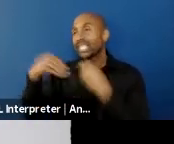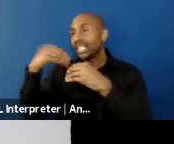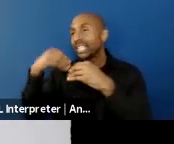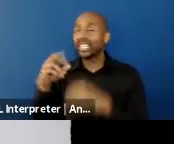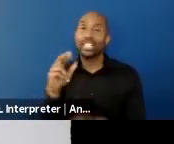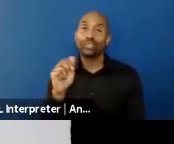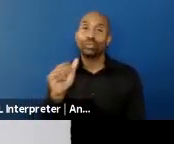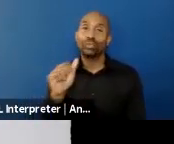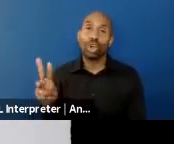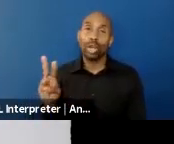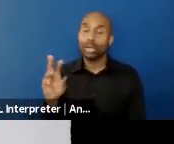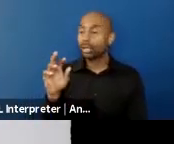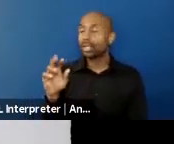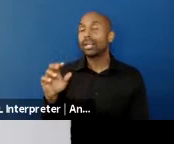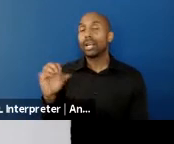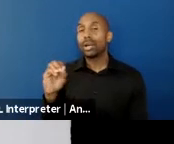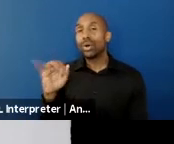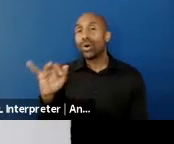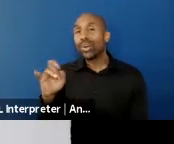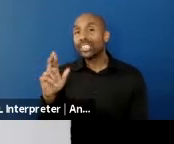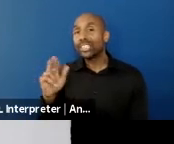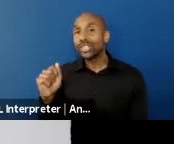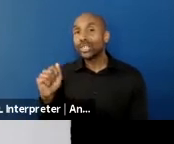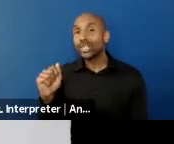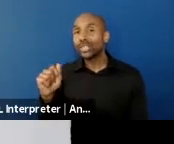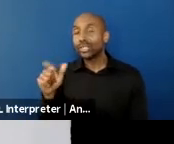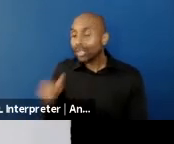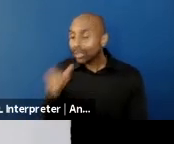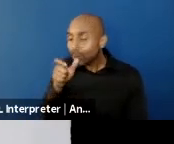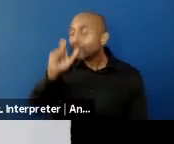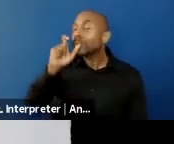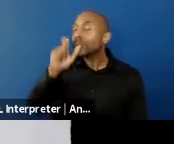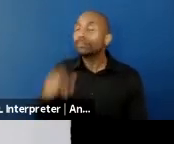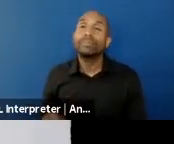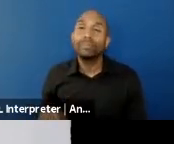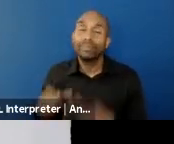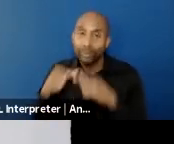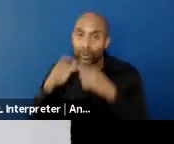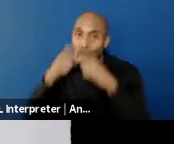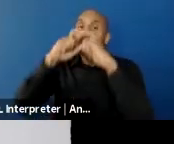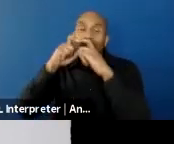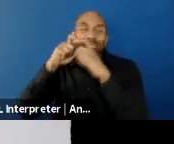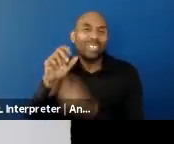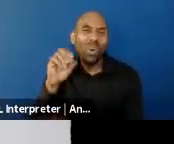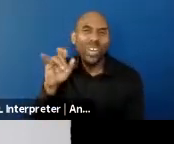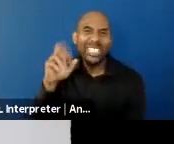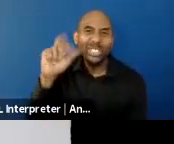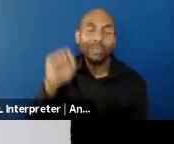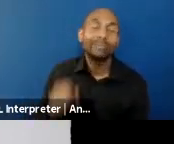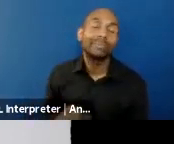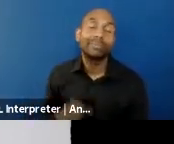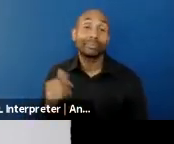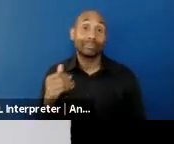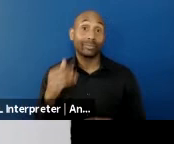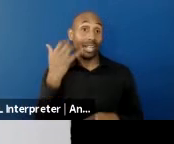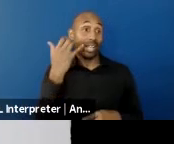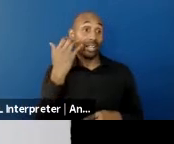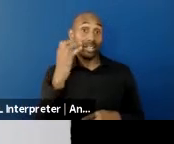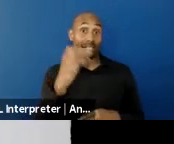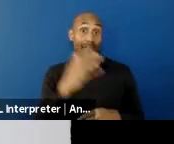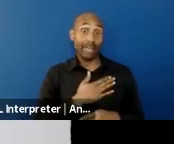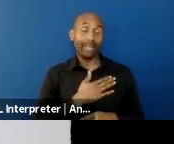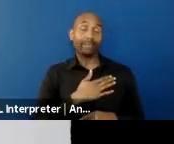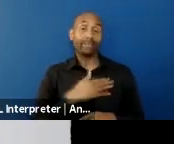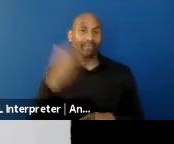Every visit, my cousin came from New York, we would have to take him back to the fish